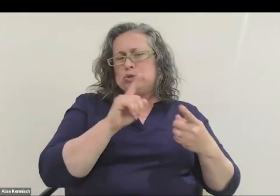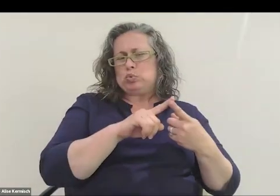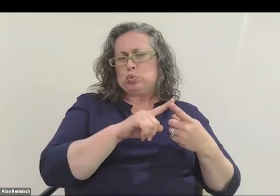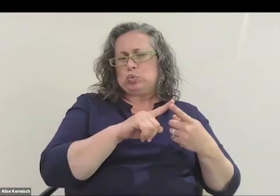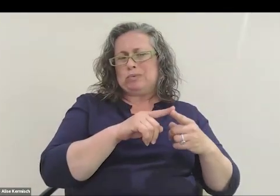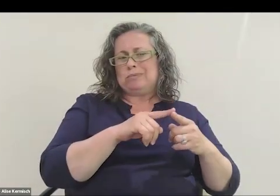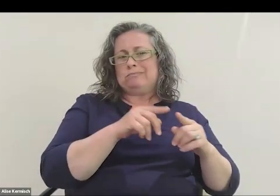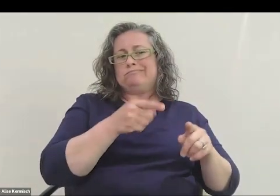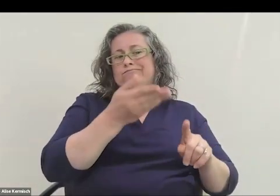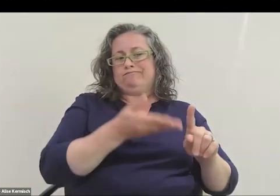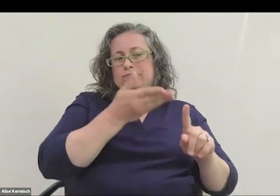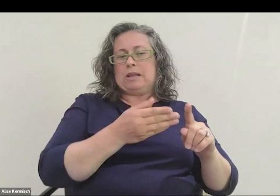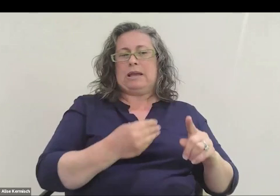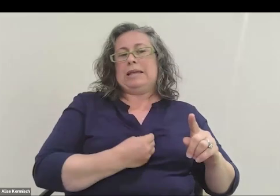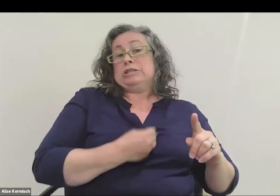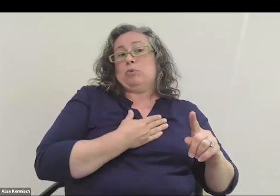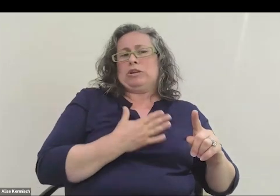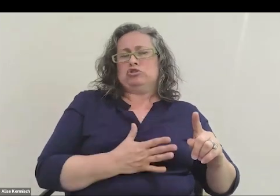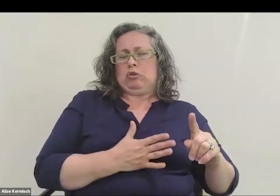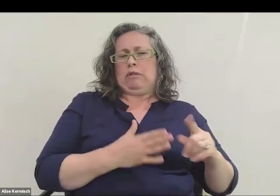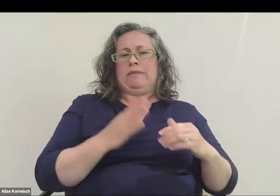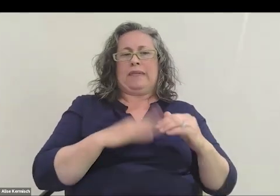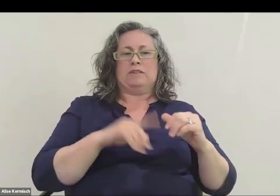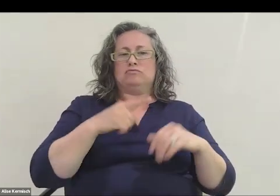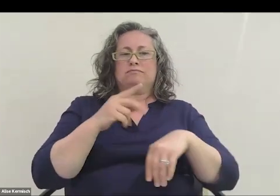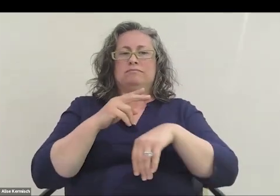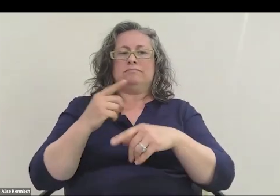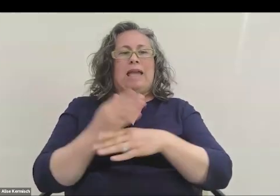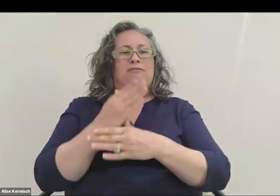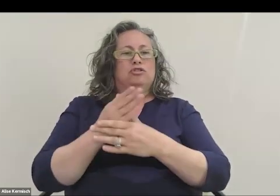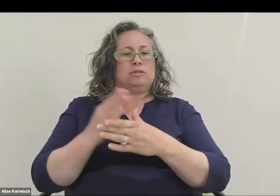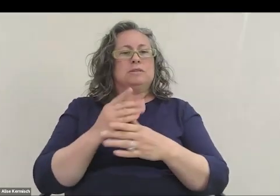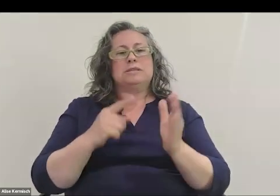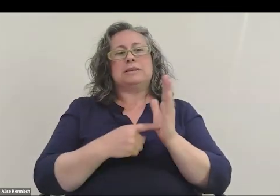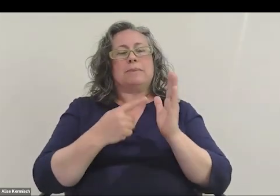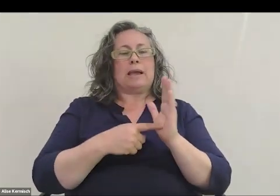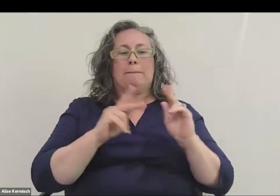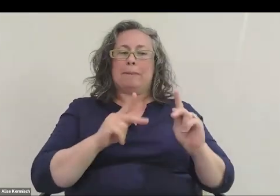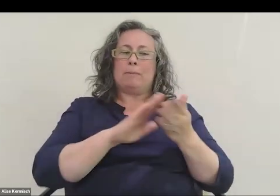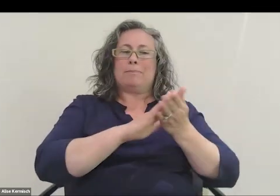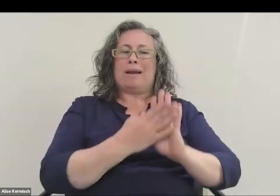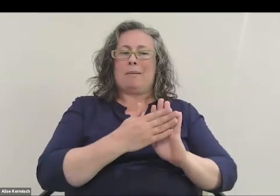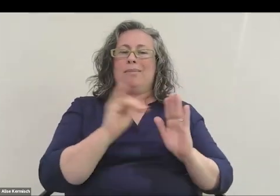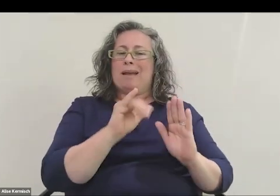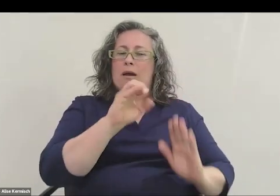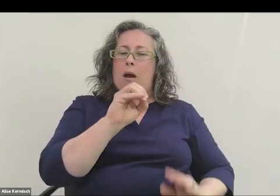after you've seen these other tropes in action. So many times people are made into like objects to,